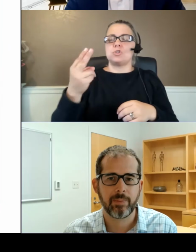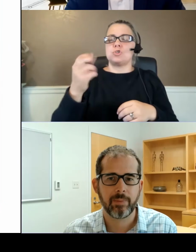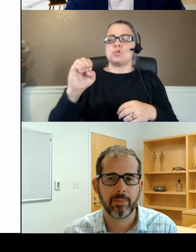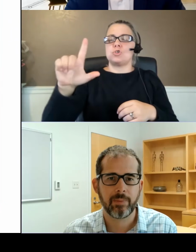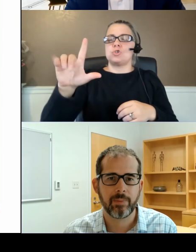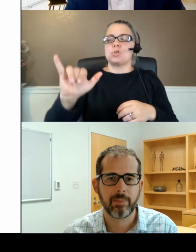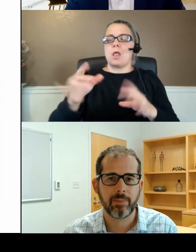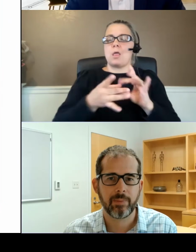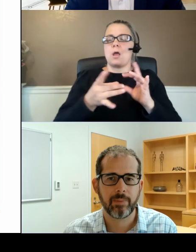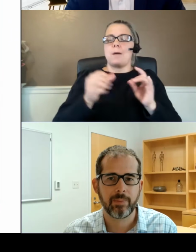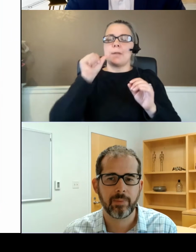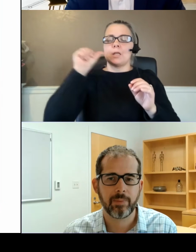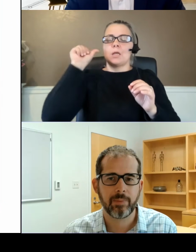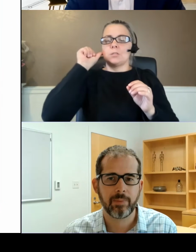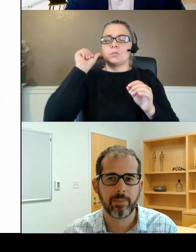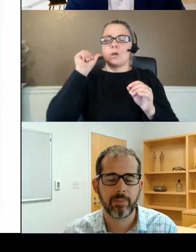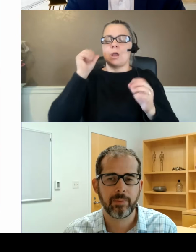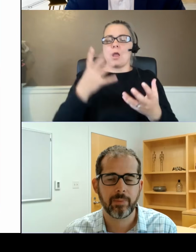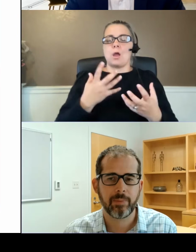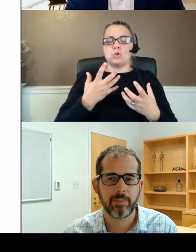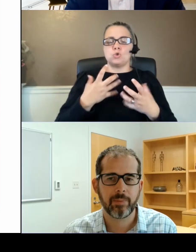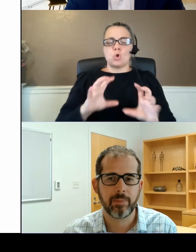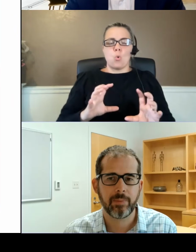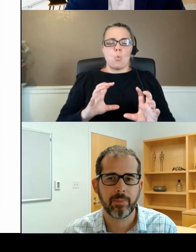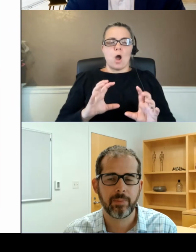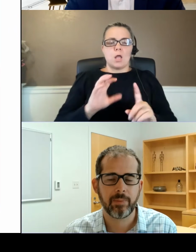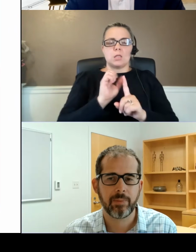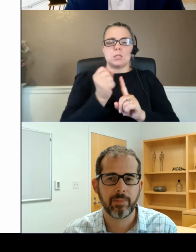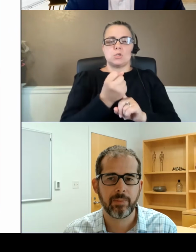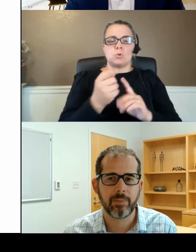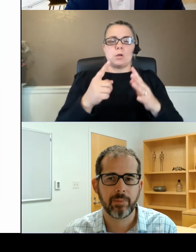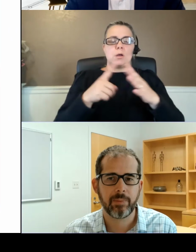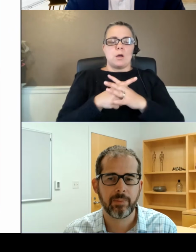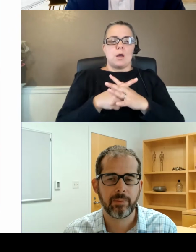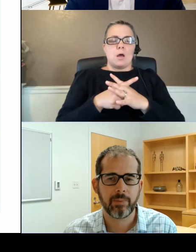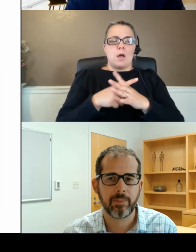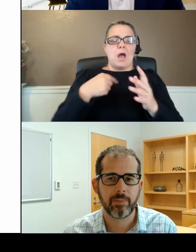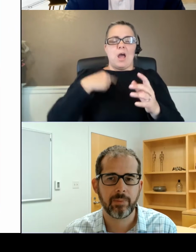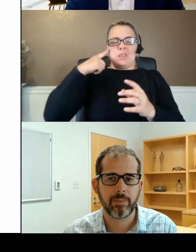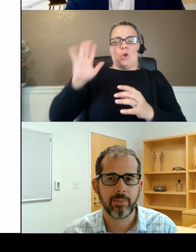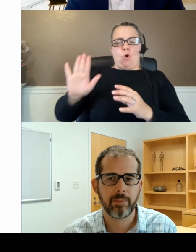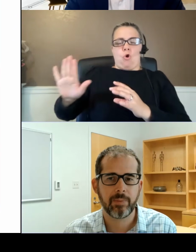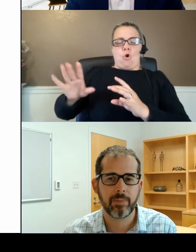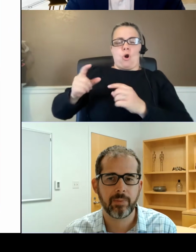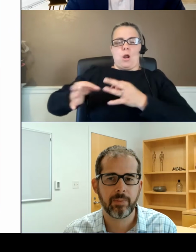to be in the in the position of, you know, I think in her explanation was about countersuits, which